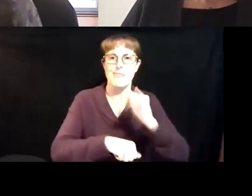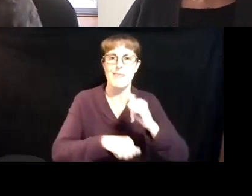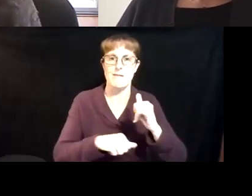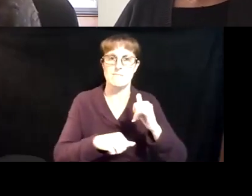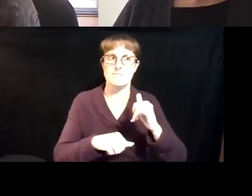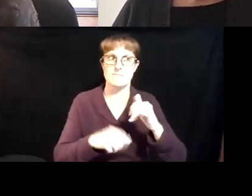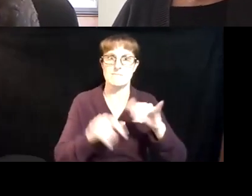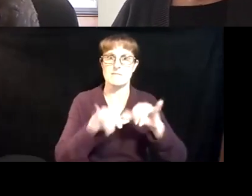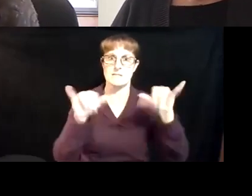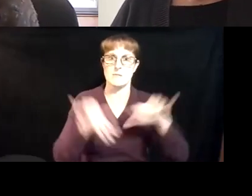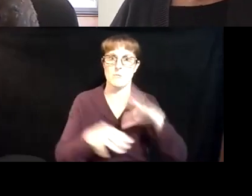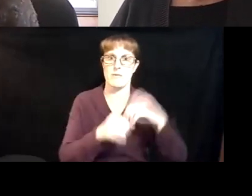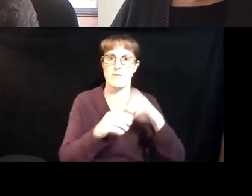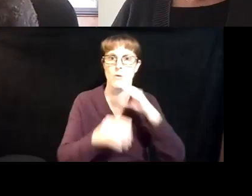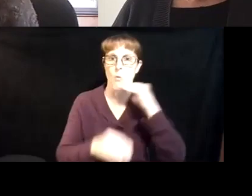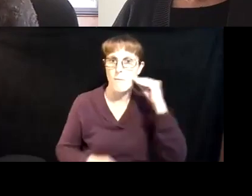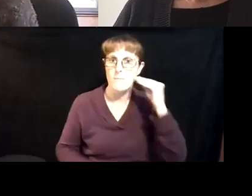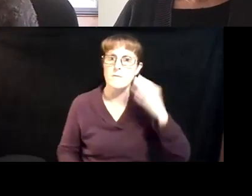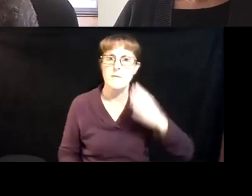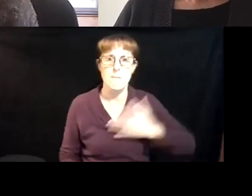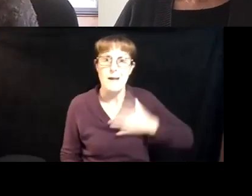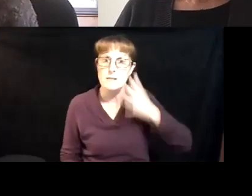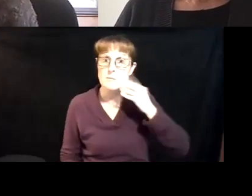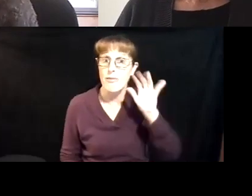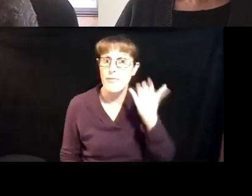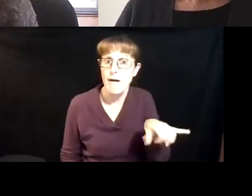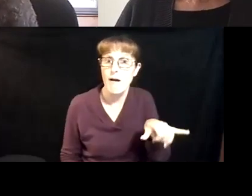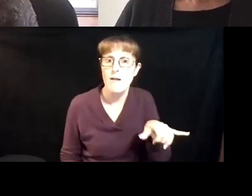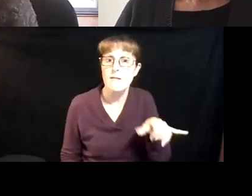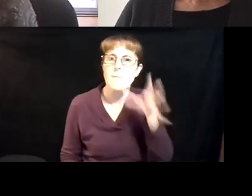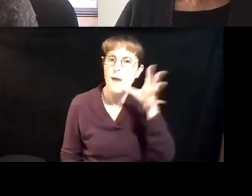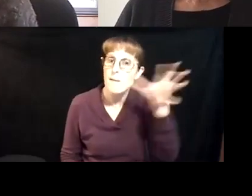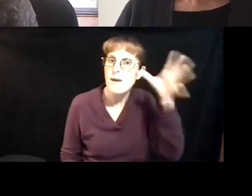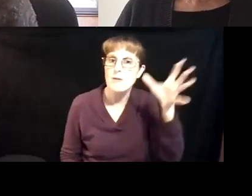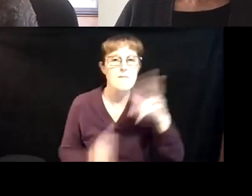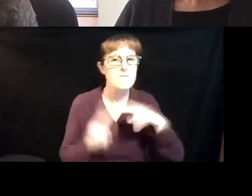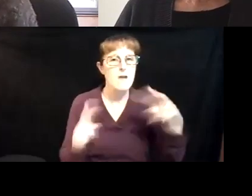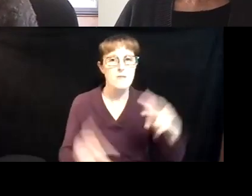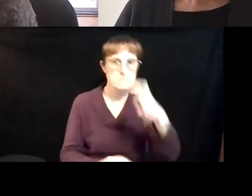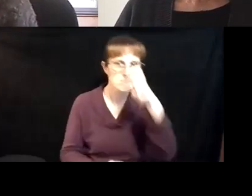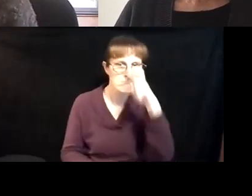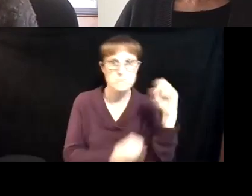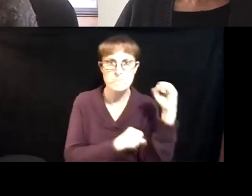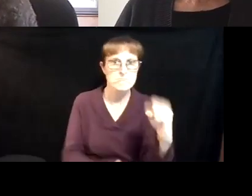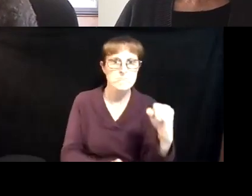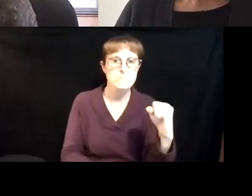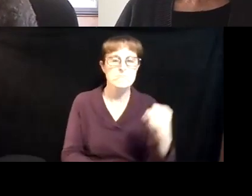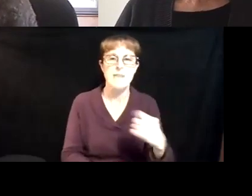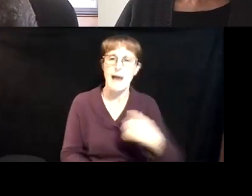My parents were extremely authoritarian. It was all about punishment and reward. It was not about morality for its own sake.